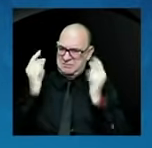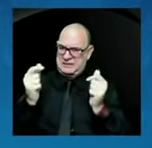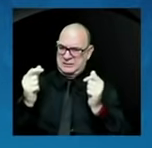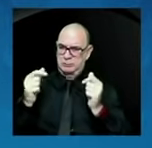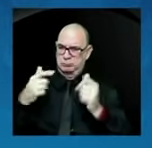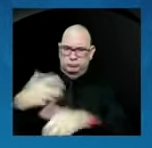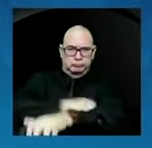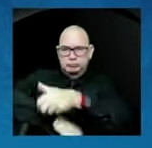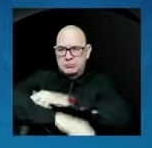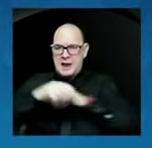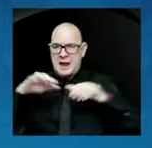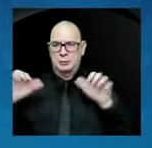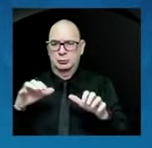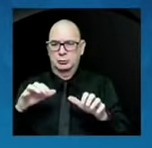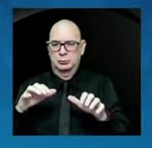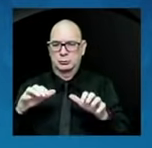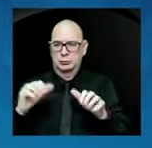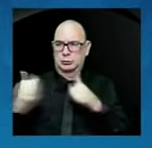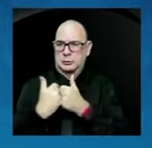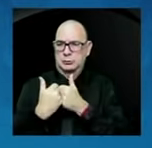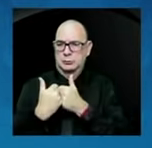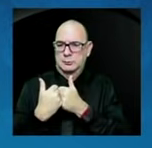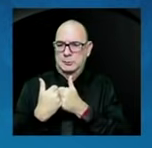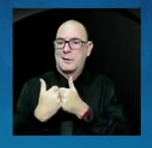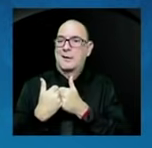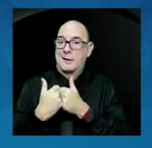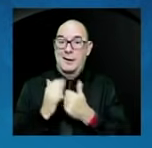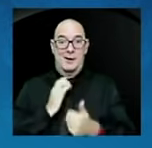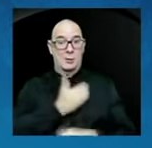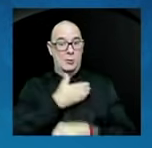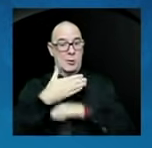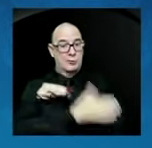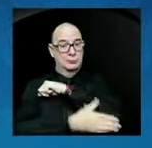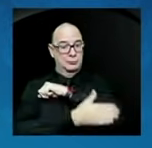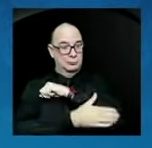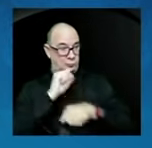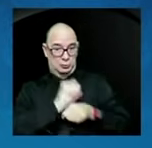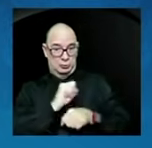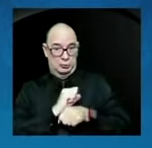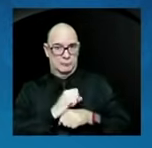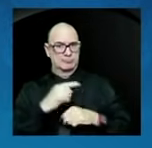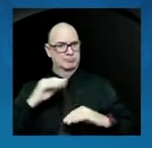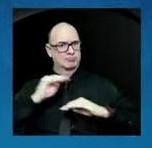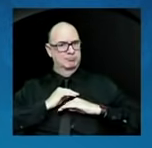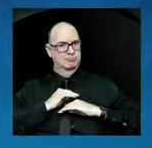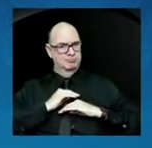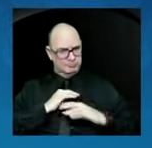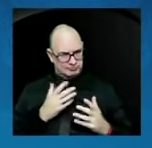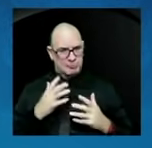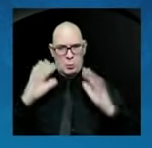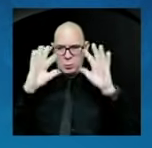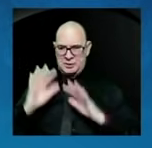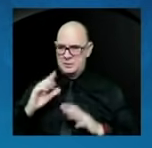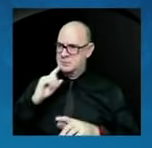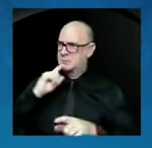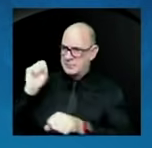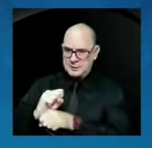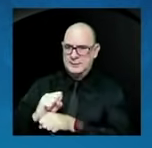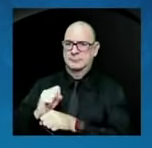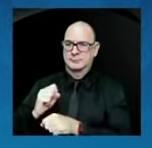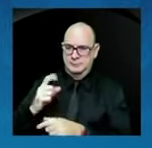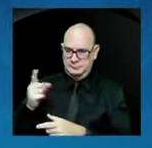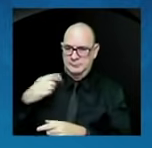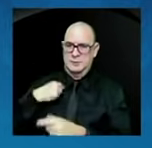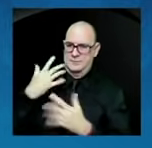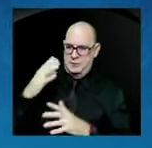IMMEDIATE ACTION.